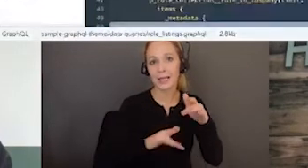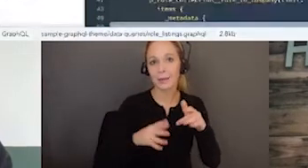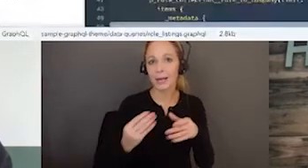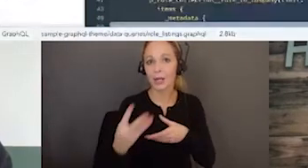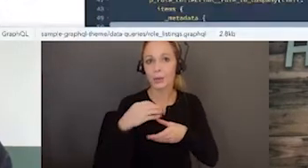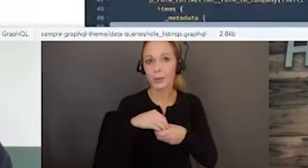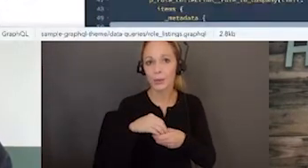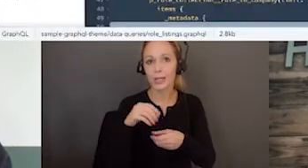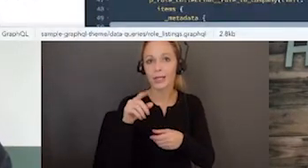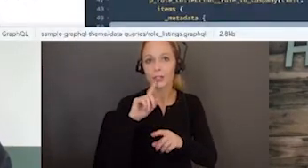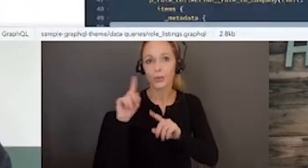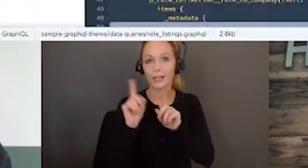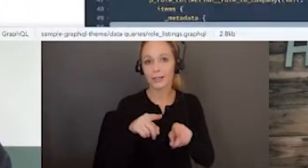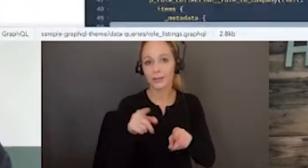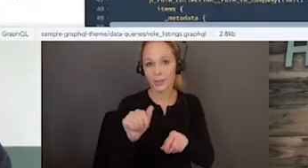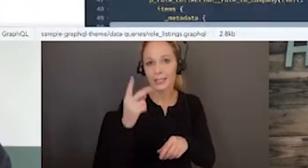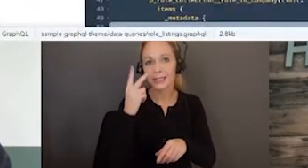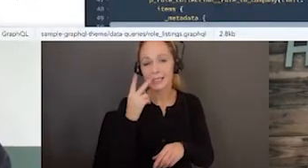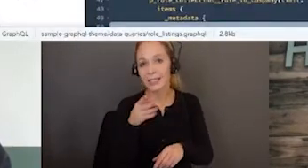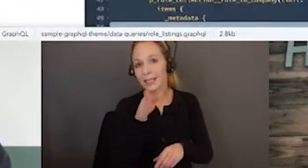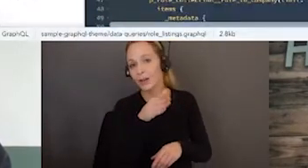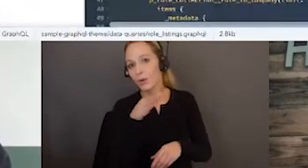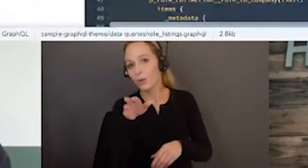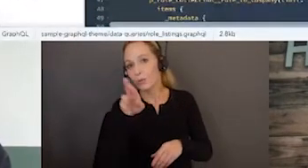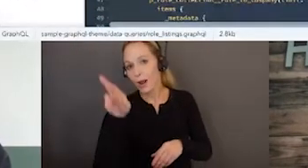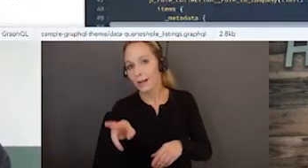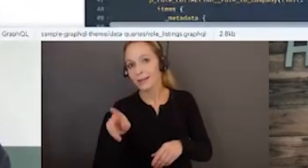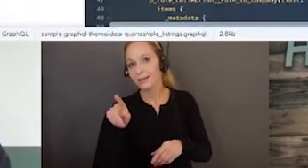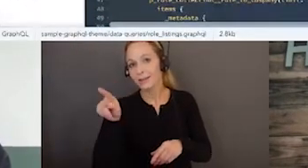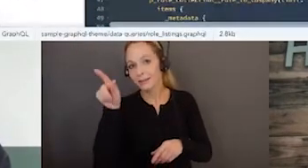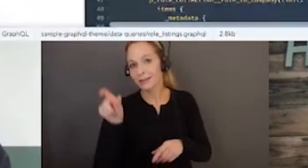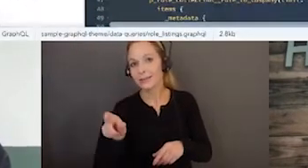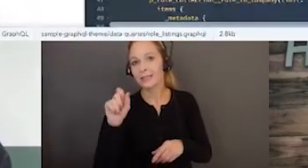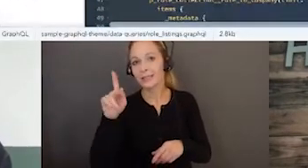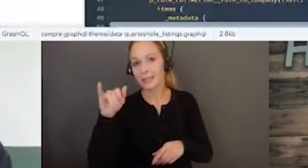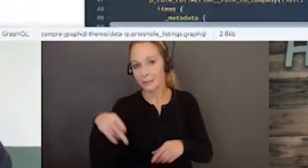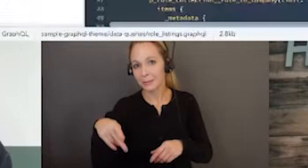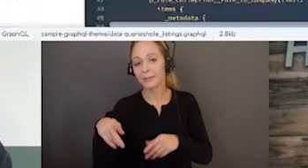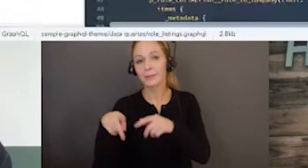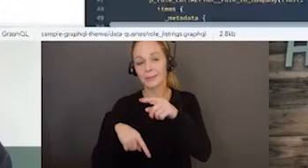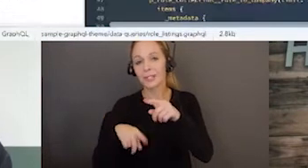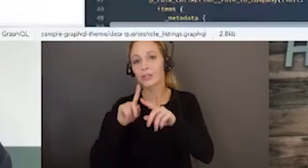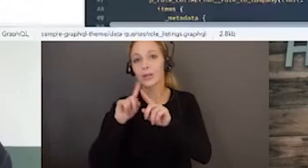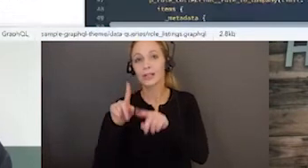YOU CAN SEE ON THE RIGHT HERE, WE HAVE THE SKIP DIRECTIVE FOR THIS FIRST SECTION IF WE'RE SEARCHING BY